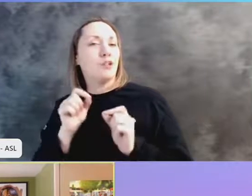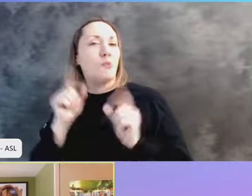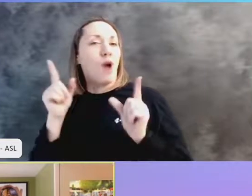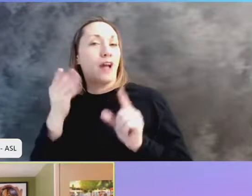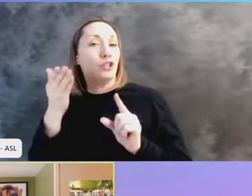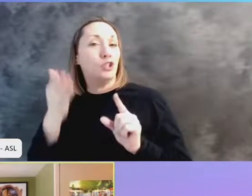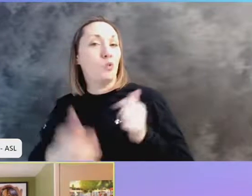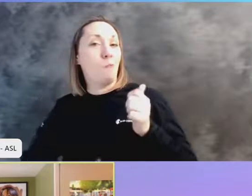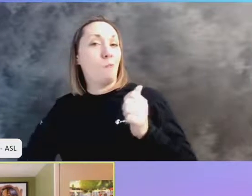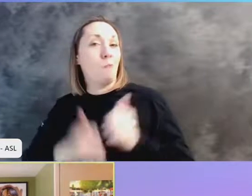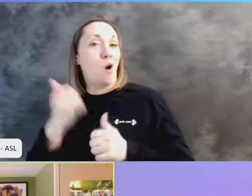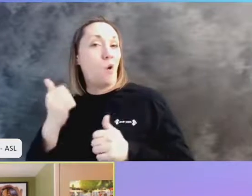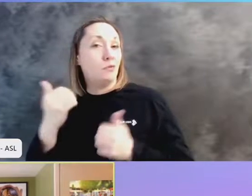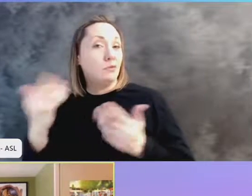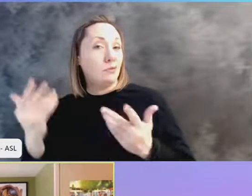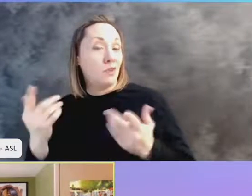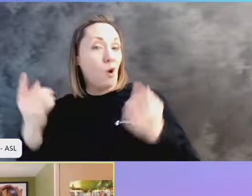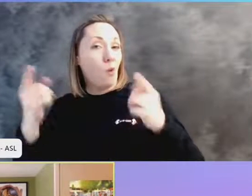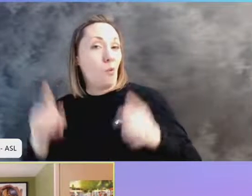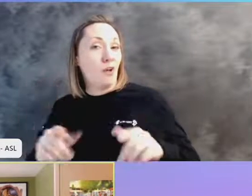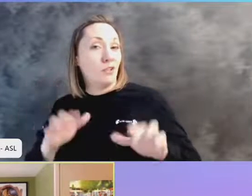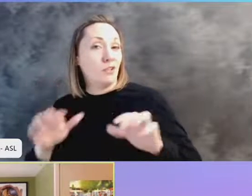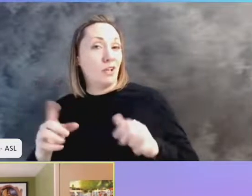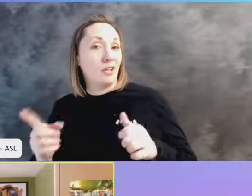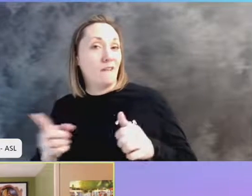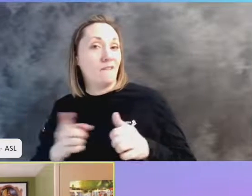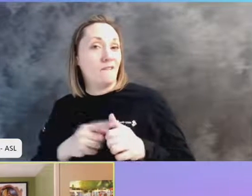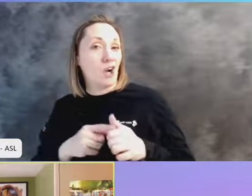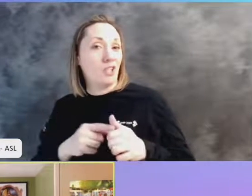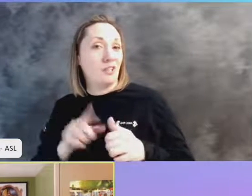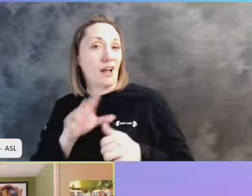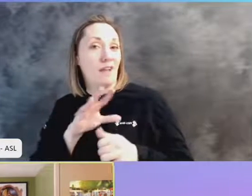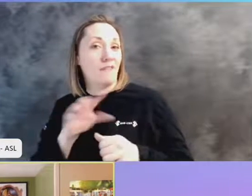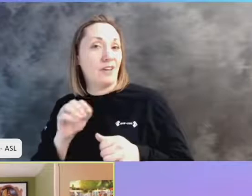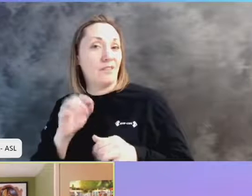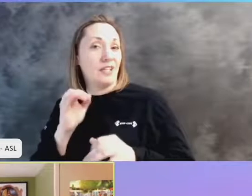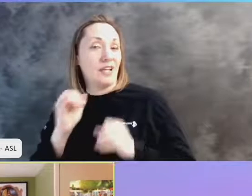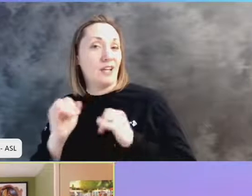fifty interviews that you have done, that you continue to do, was there something that you learned that